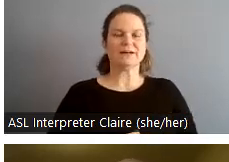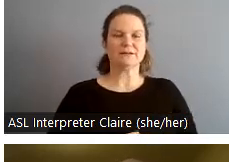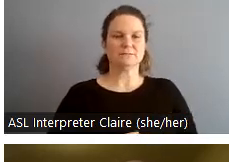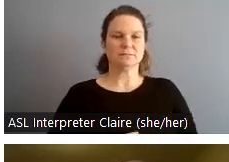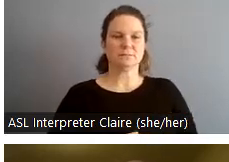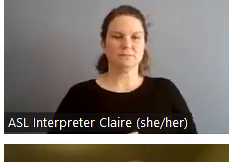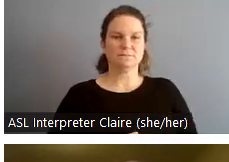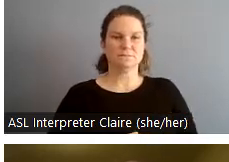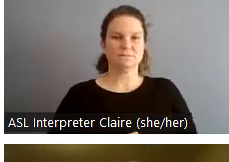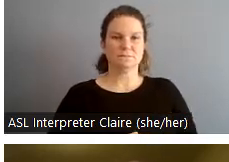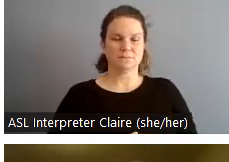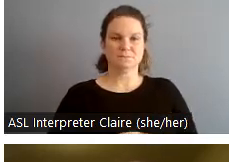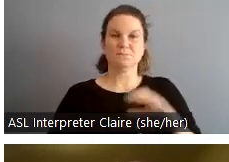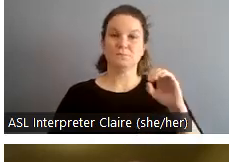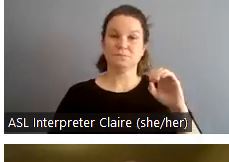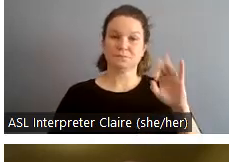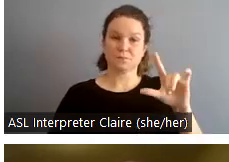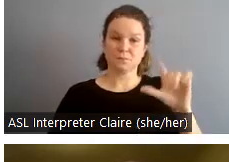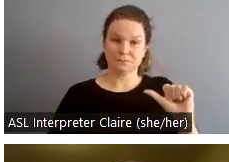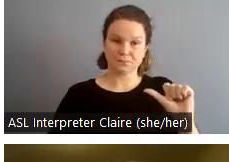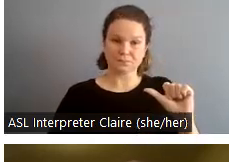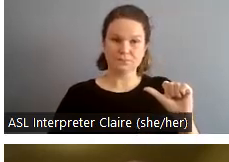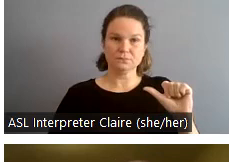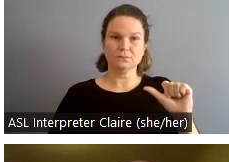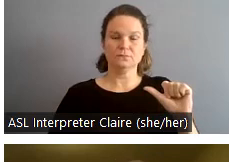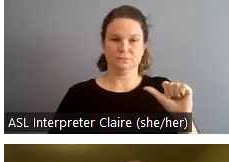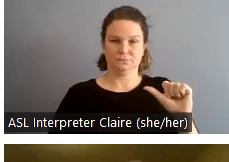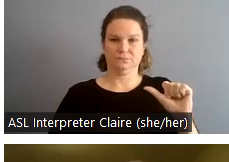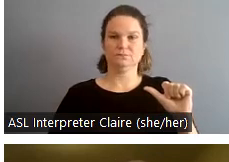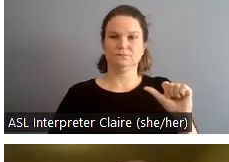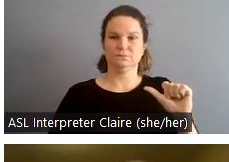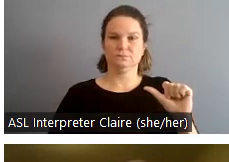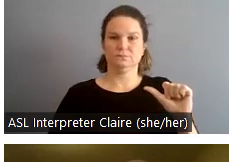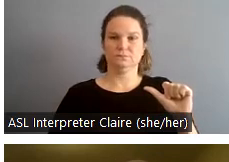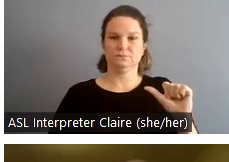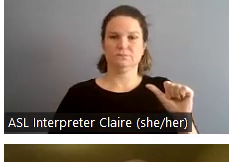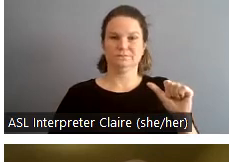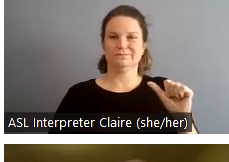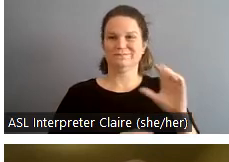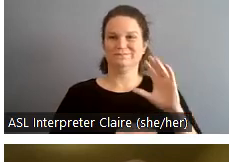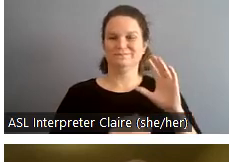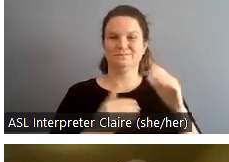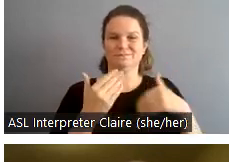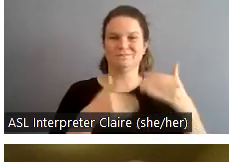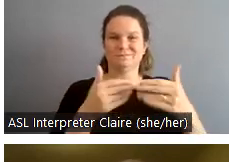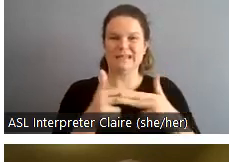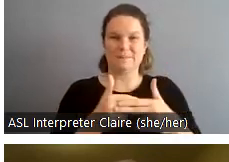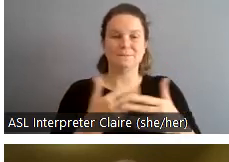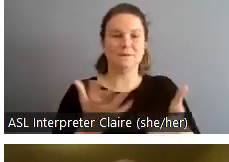So OFLA- and punch through about four animations here, we'll just get it all on